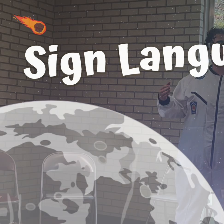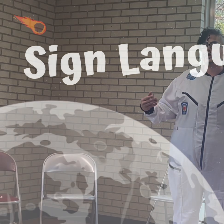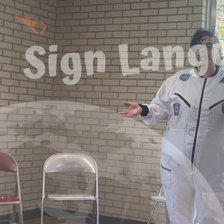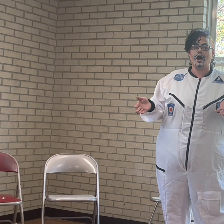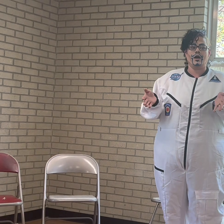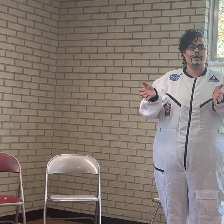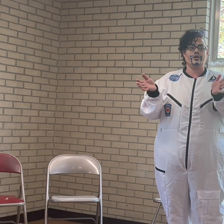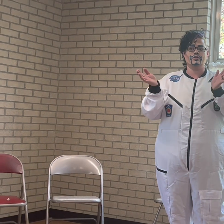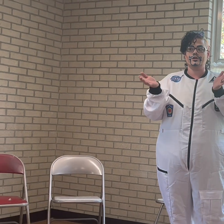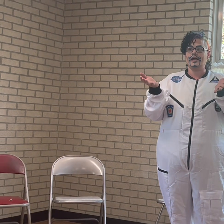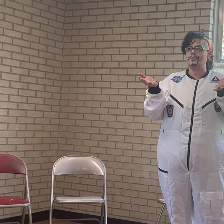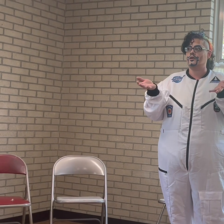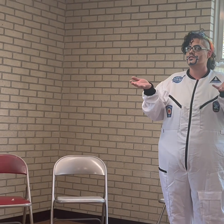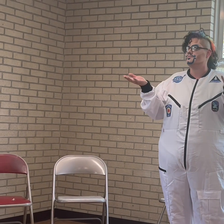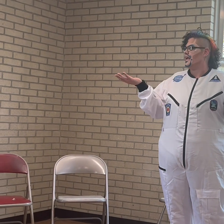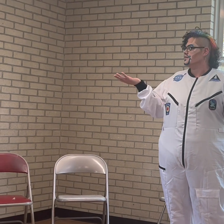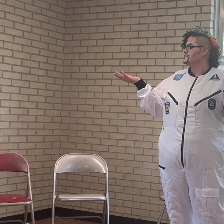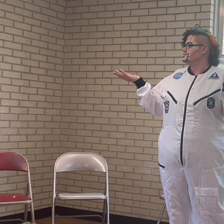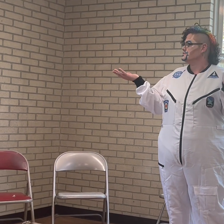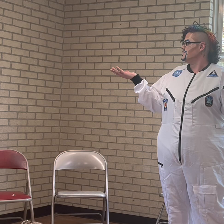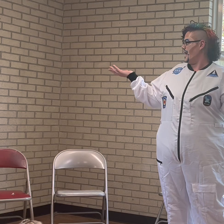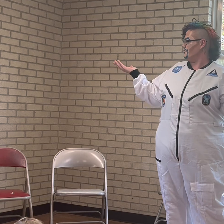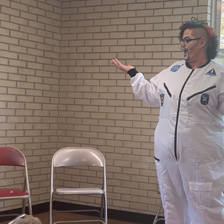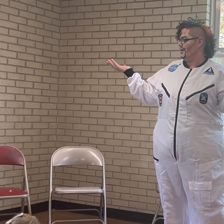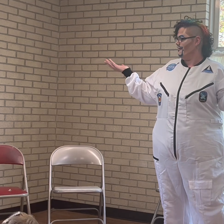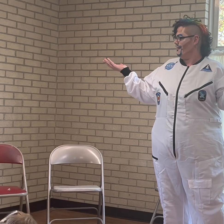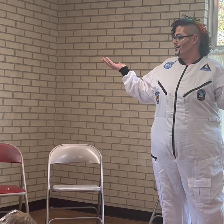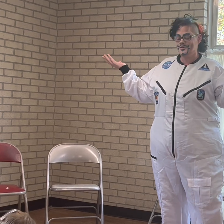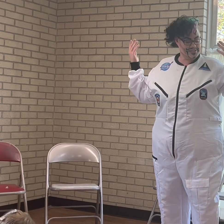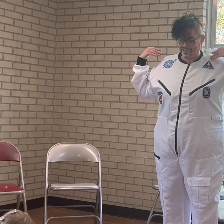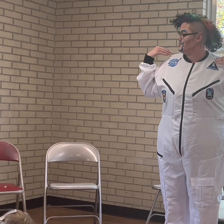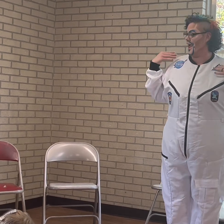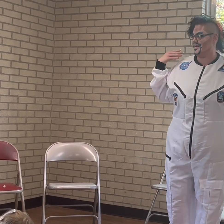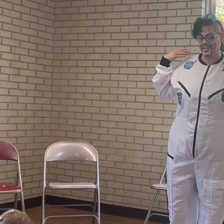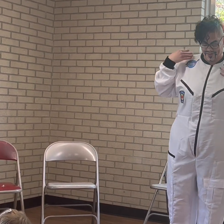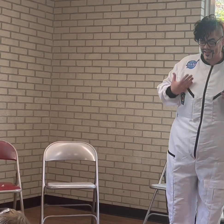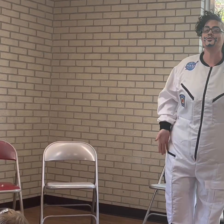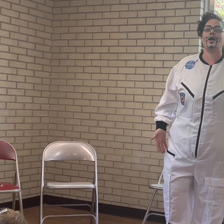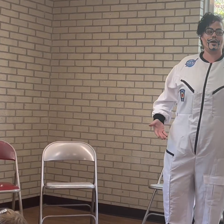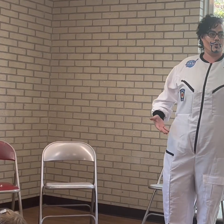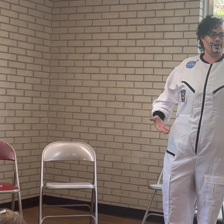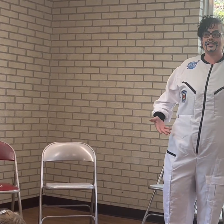Mr. Dixon: We are learning about space today right?! Miss Cali: What Space?! Mr. Dixon: Space! That's why I'm wearing a